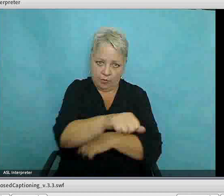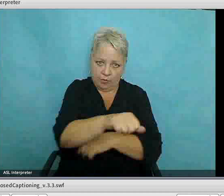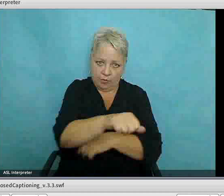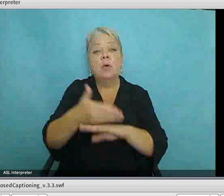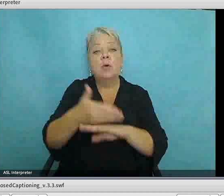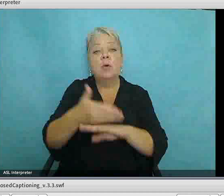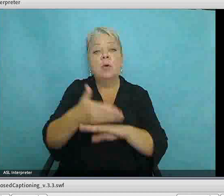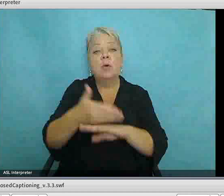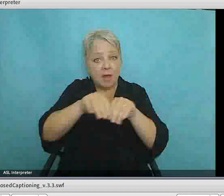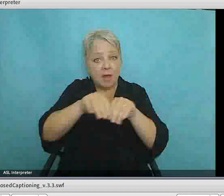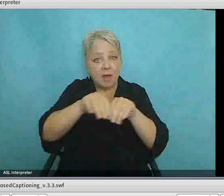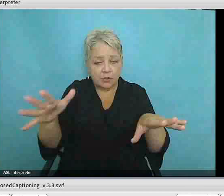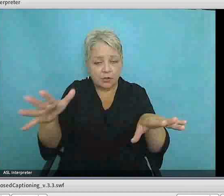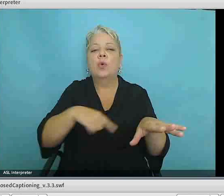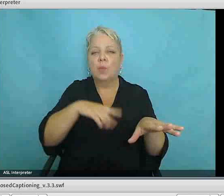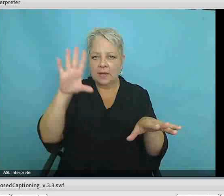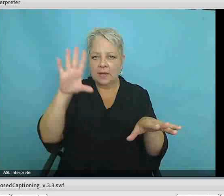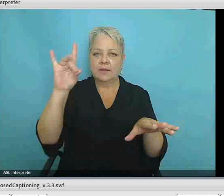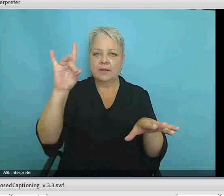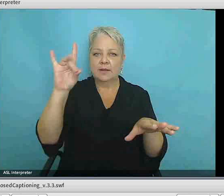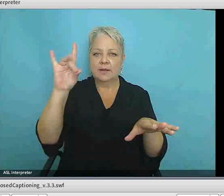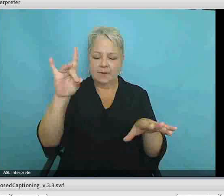we did not send a mailing to those people.